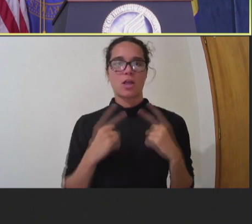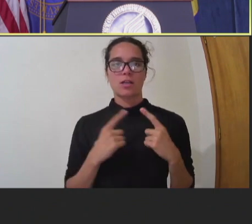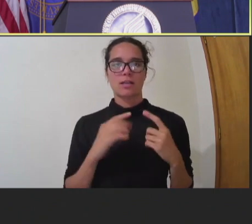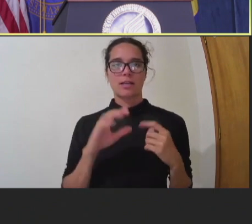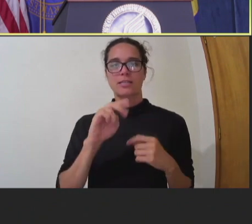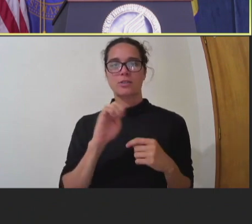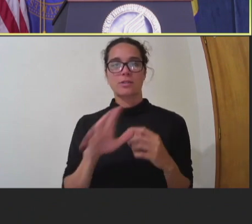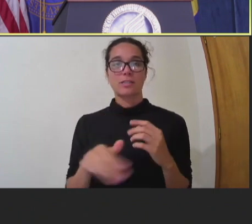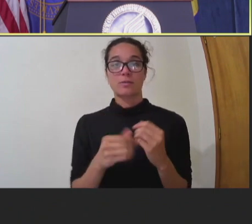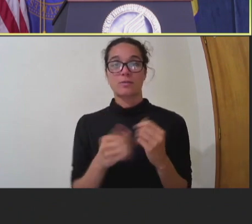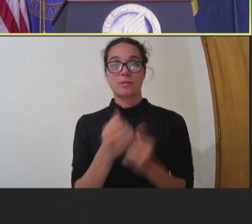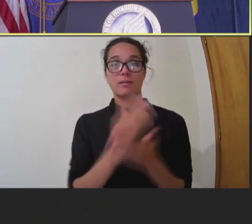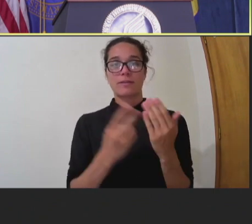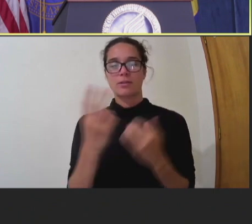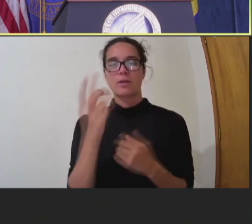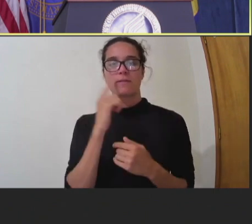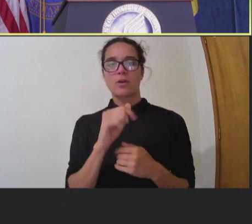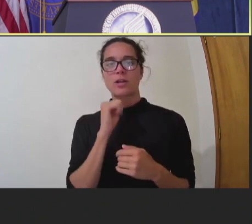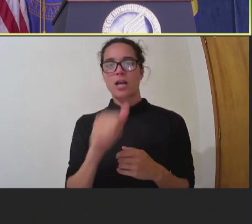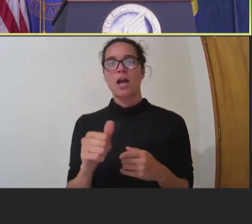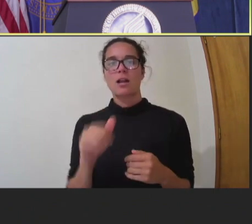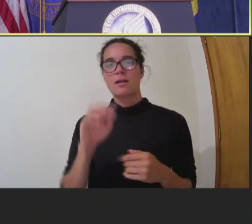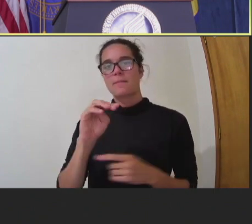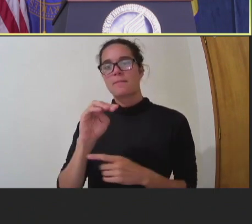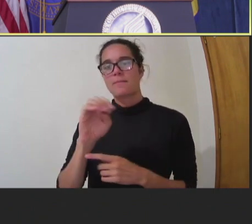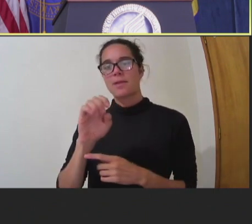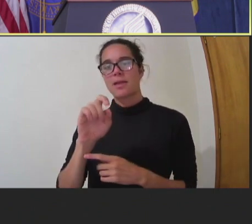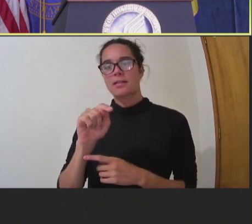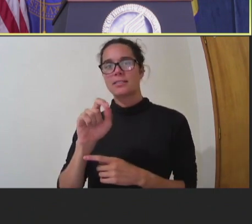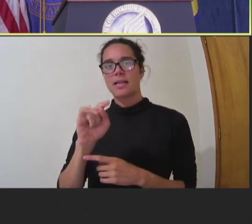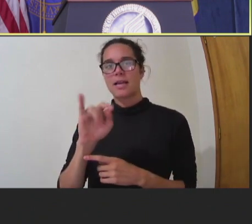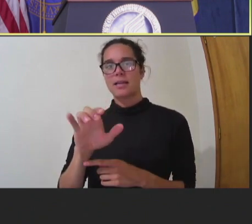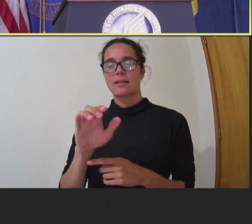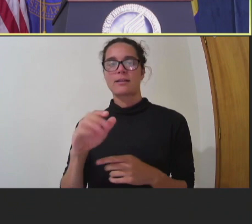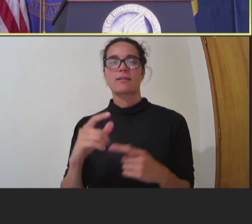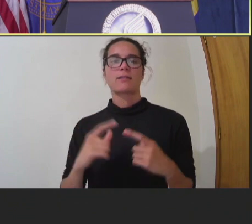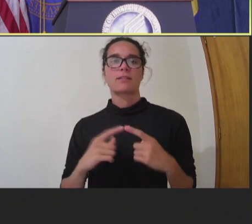triple-negative breast cancer. We think that STEMVAC may actually also be really effective at